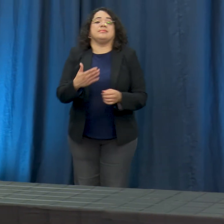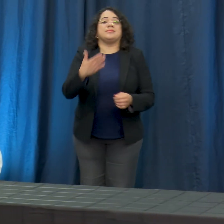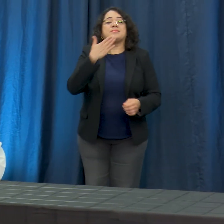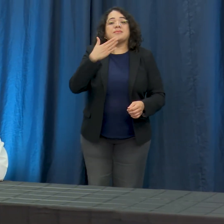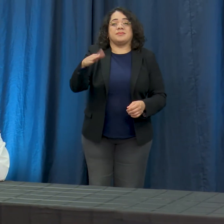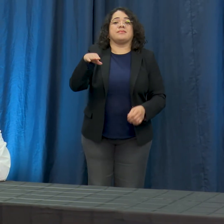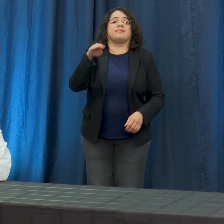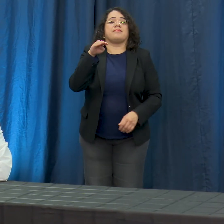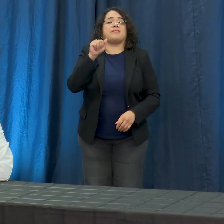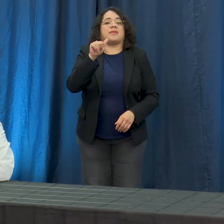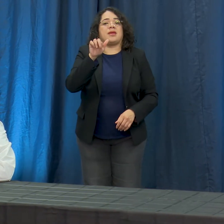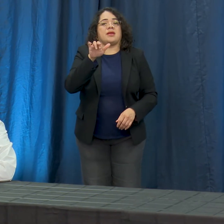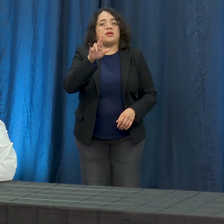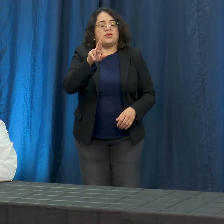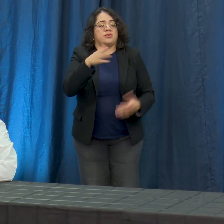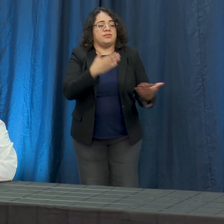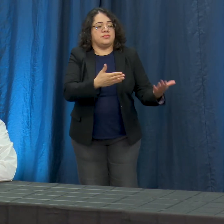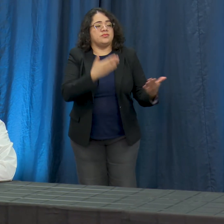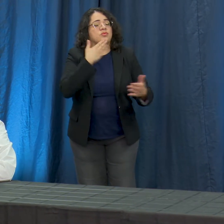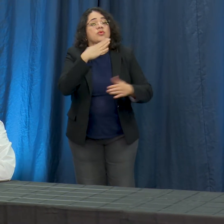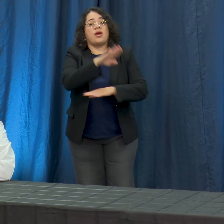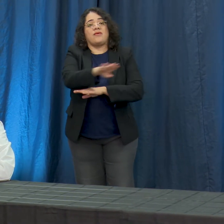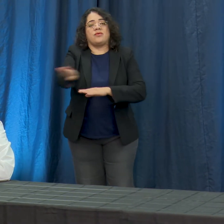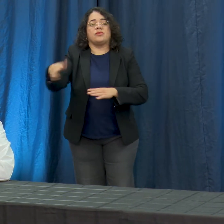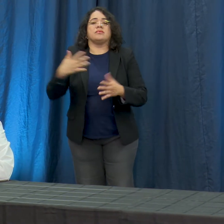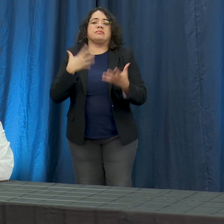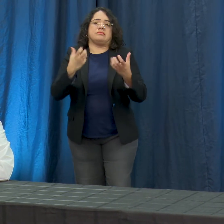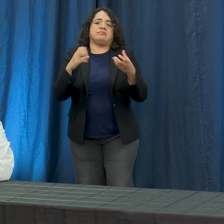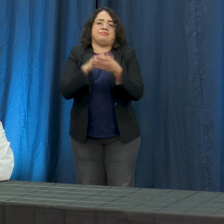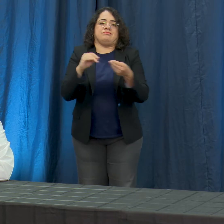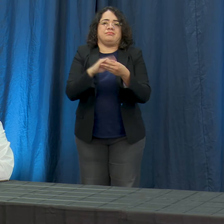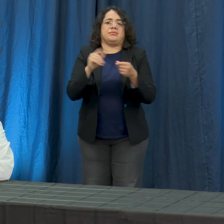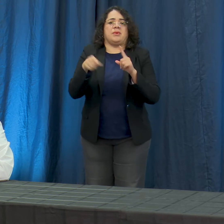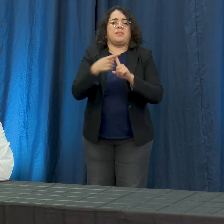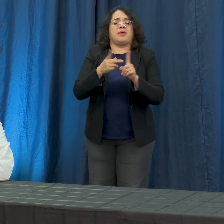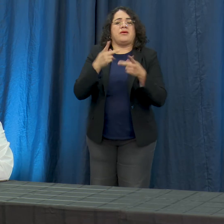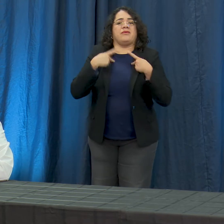Mayor's comments regarding physical distancing. Now that outdoor spaces are